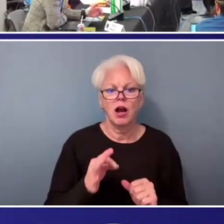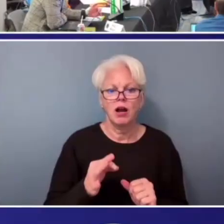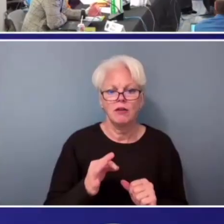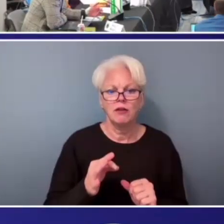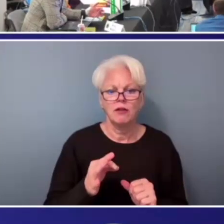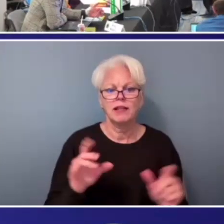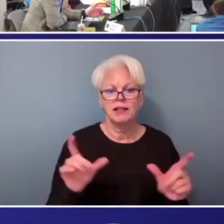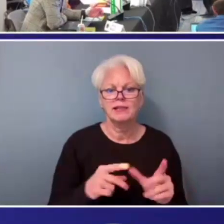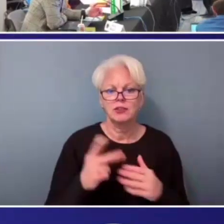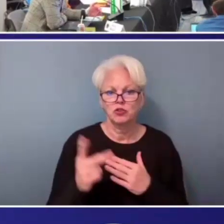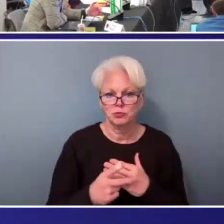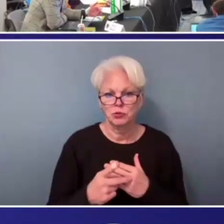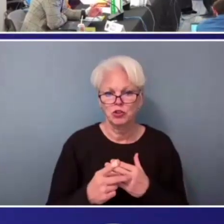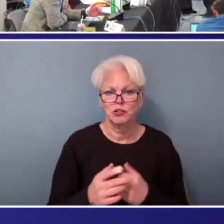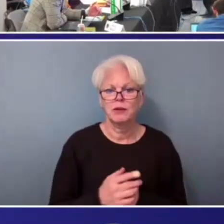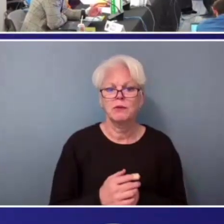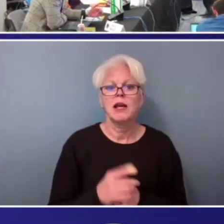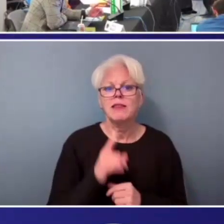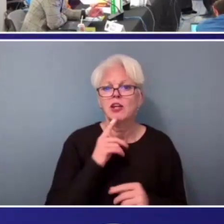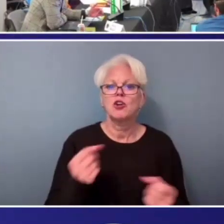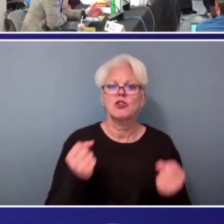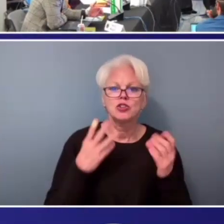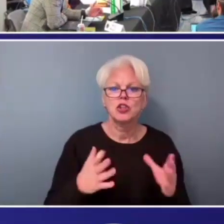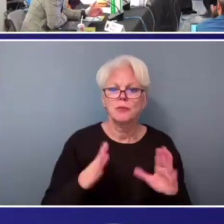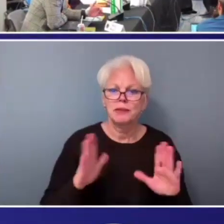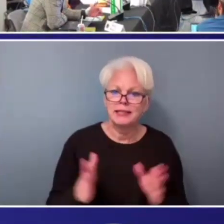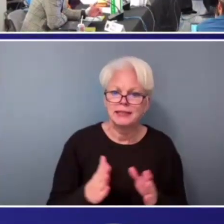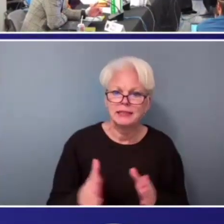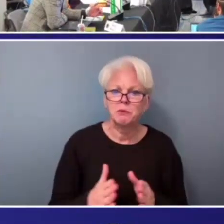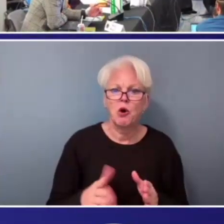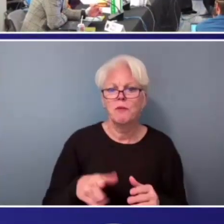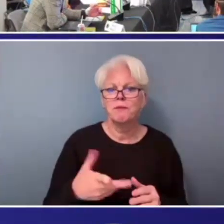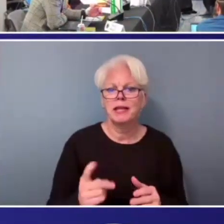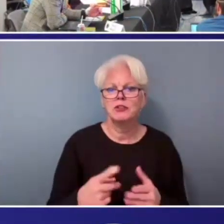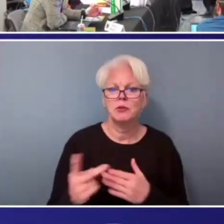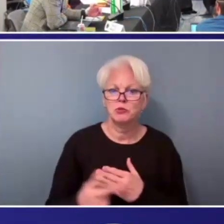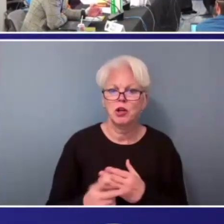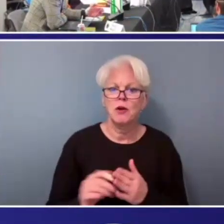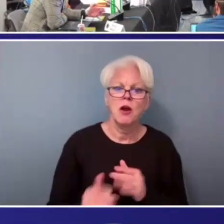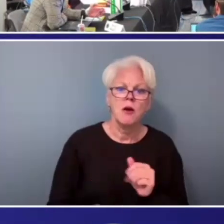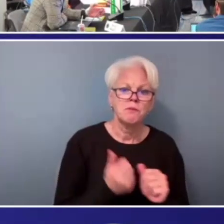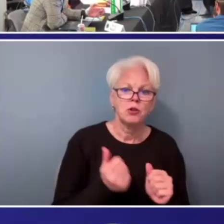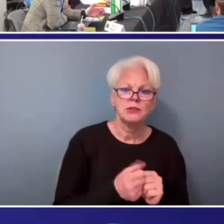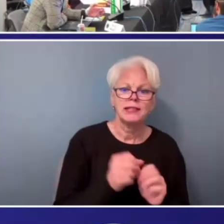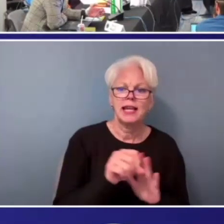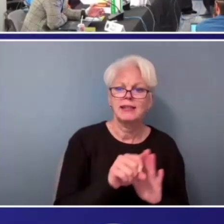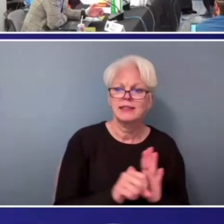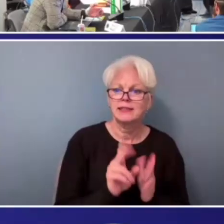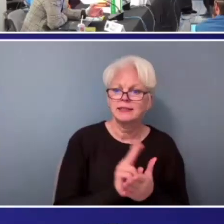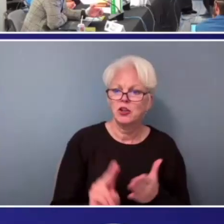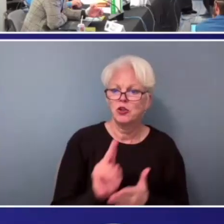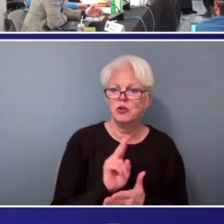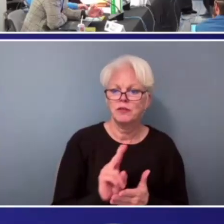However, there are so many small PhD programs, mostly at the state universities that Timothy represents,